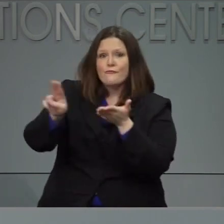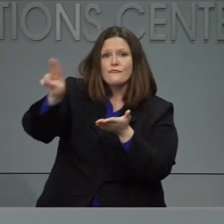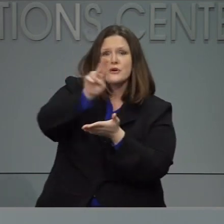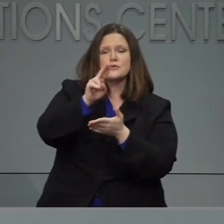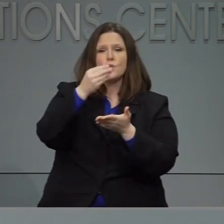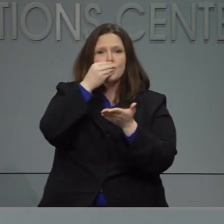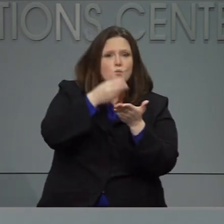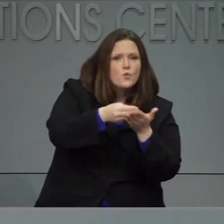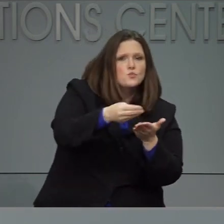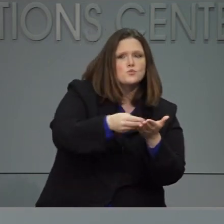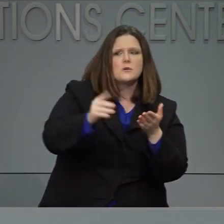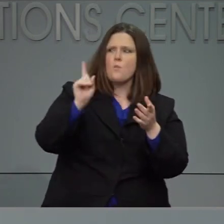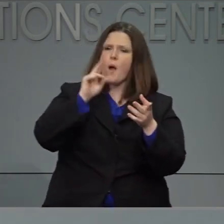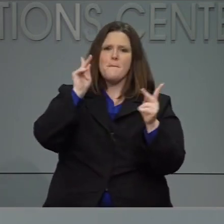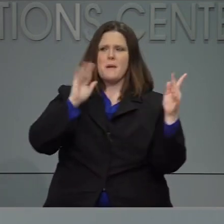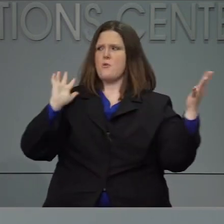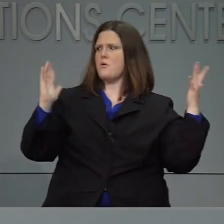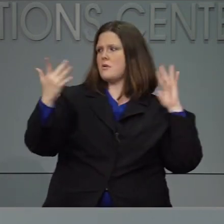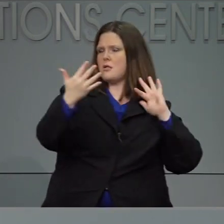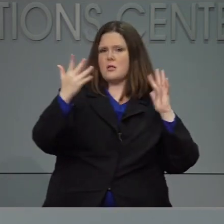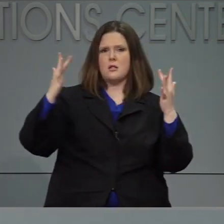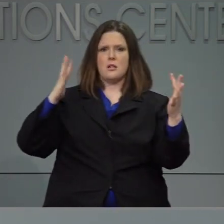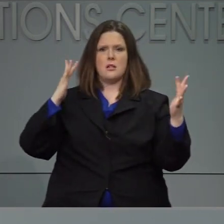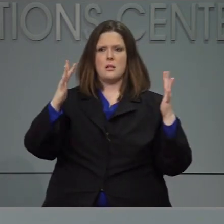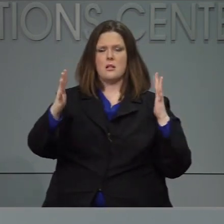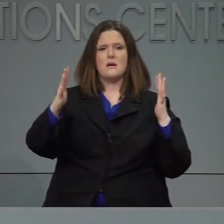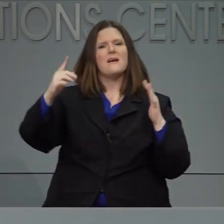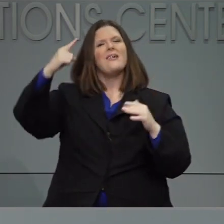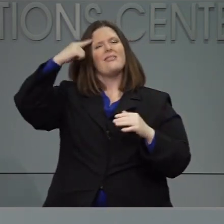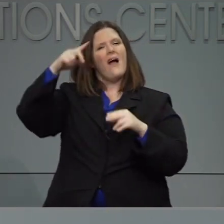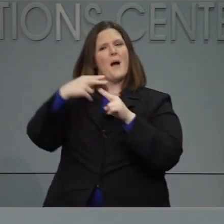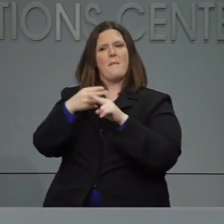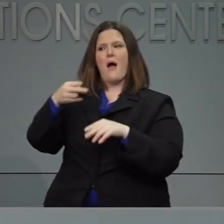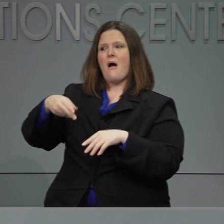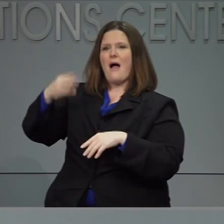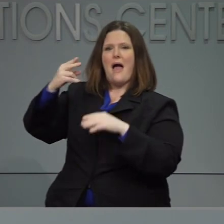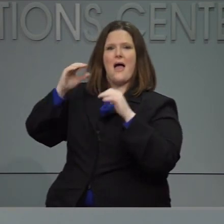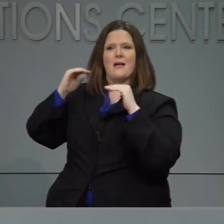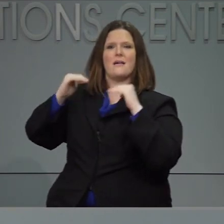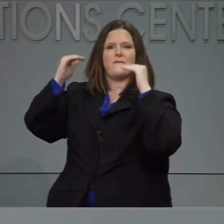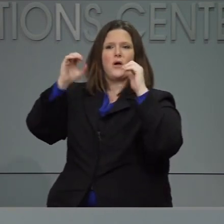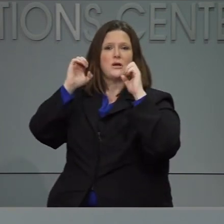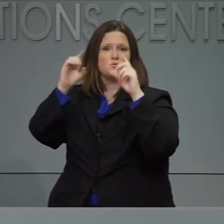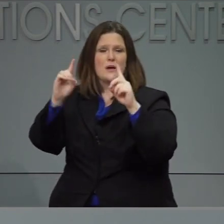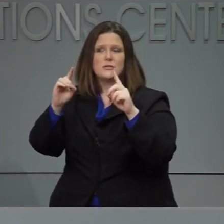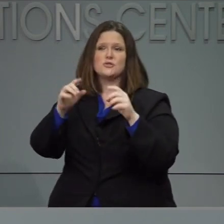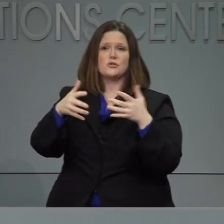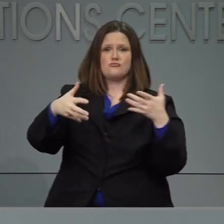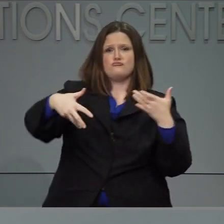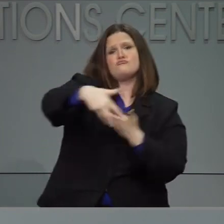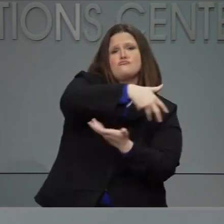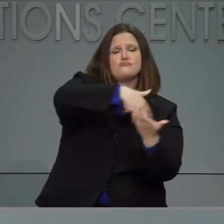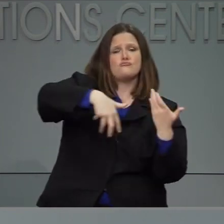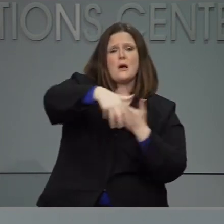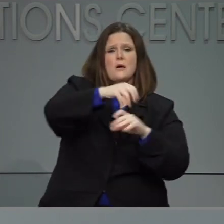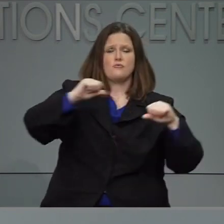ALSO THINK ABOUT THAT AS AN EXPOSURE AND TO GO GET TESTING. WE'VE SAID BEFORE IF YOU ARE IN A CROWD AS I TALKED ABOUT WE